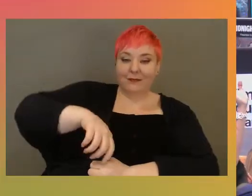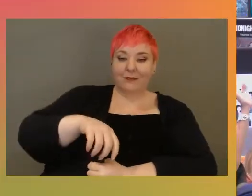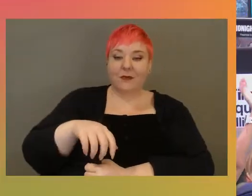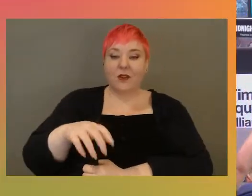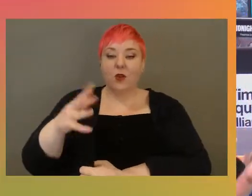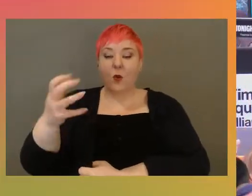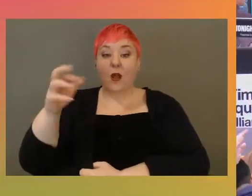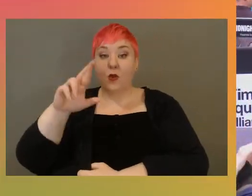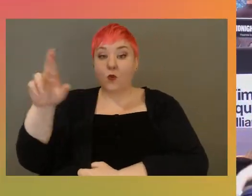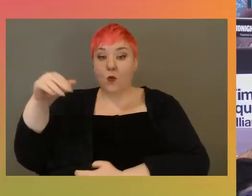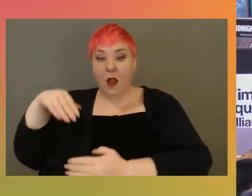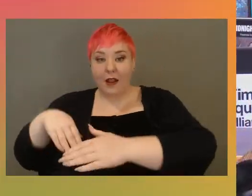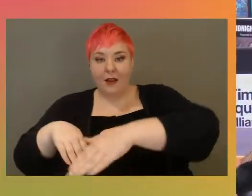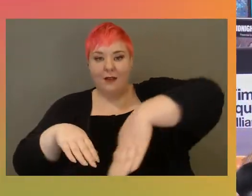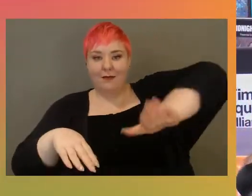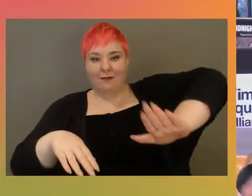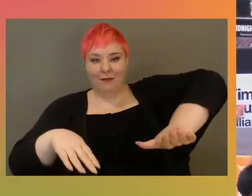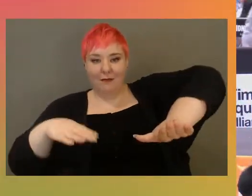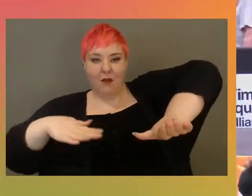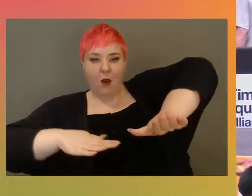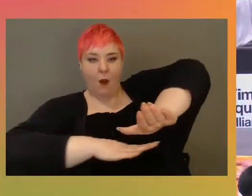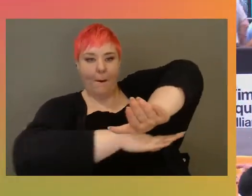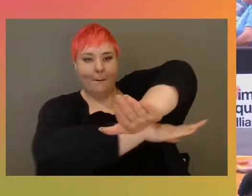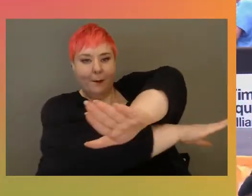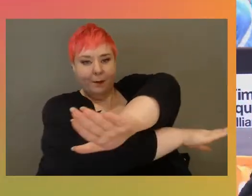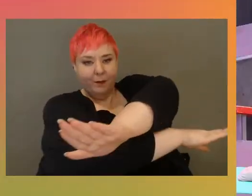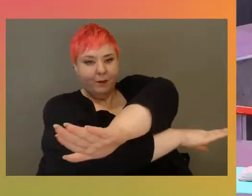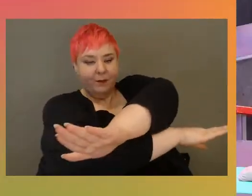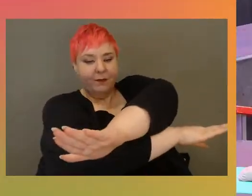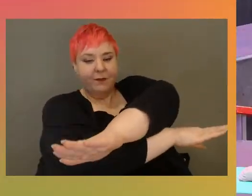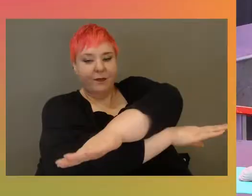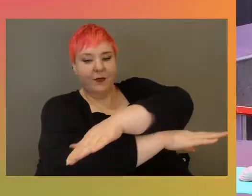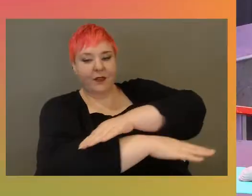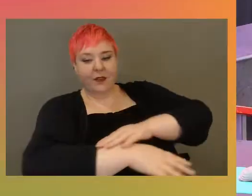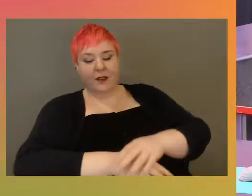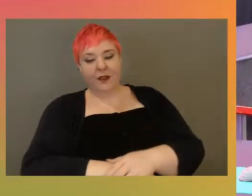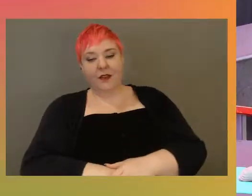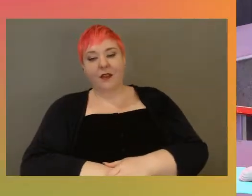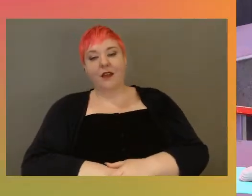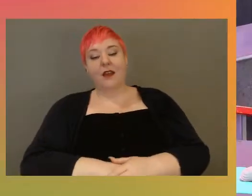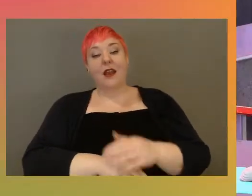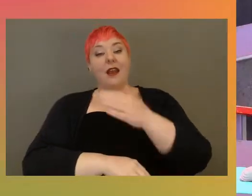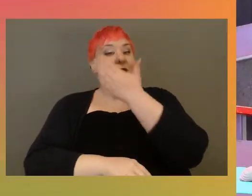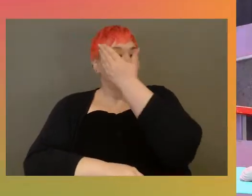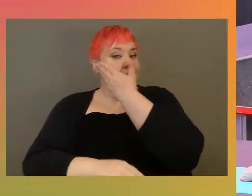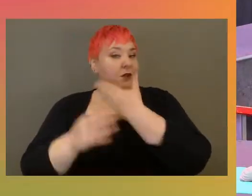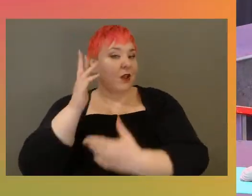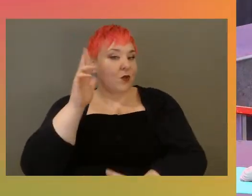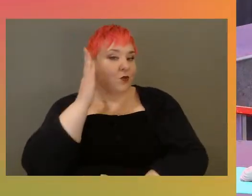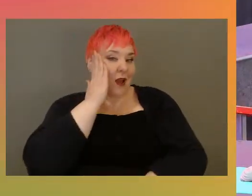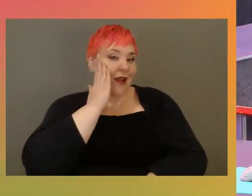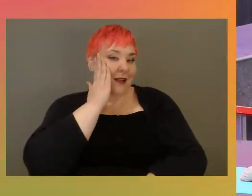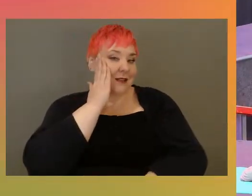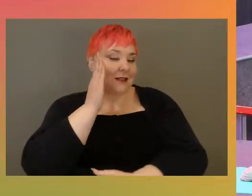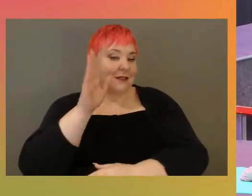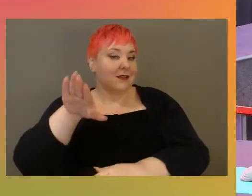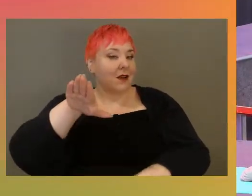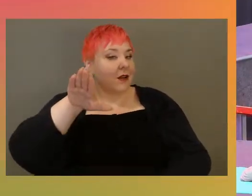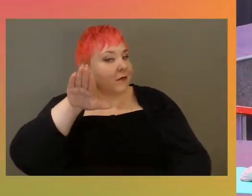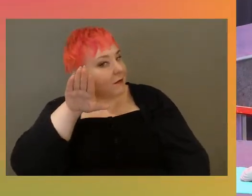LIFT YOUR RIGHT ELBOW TO THE